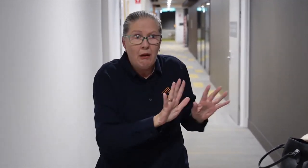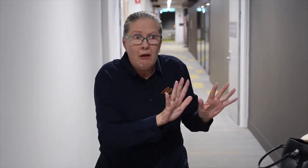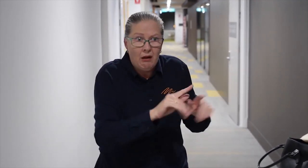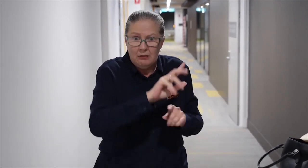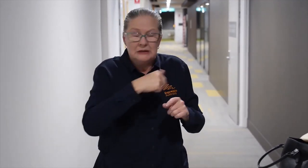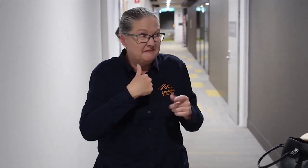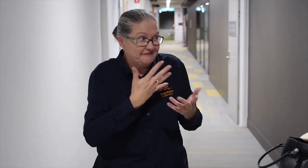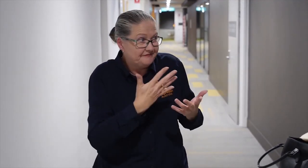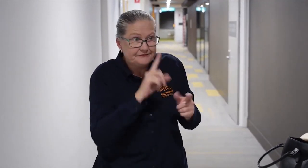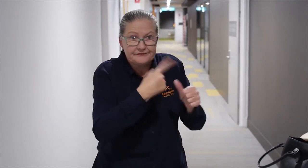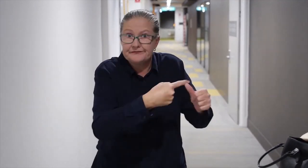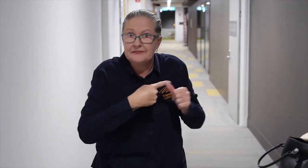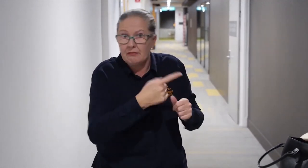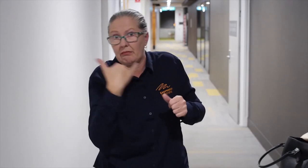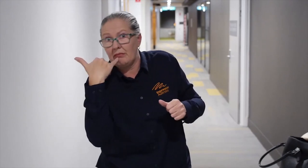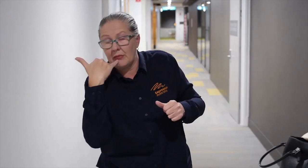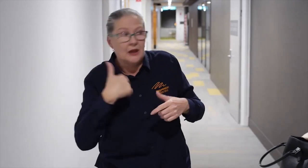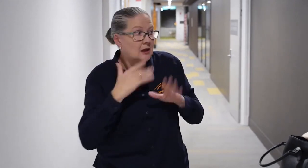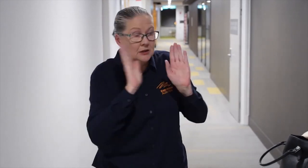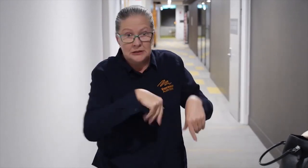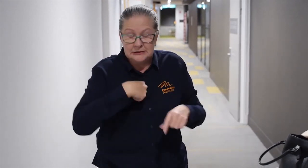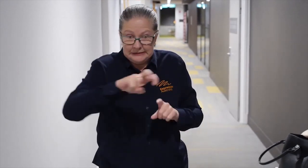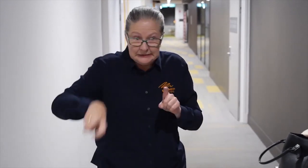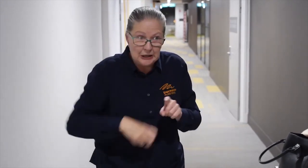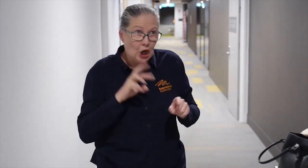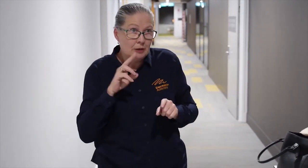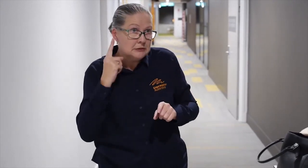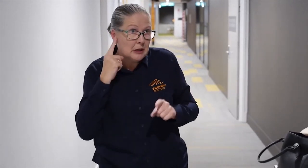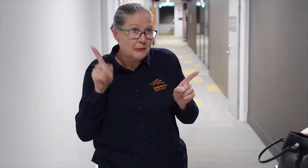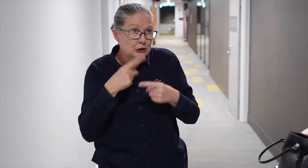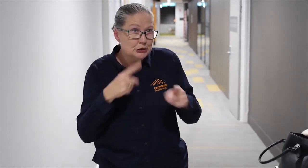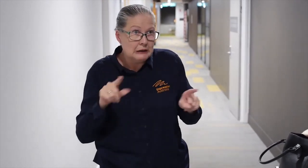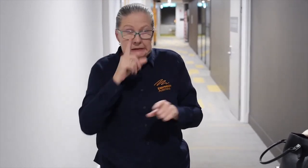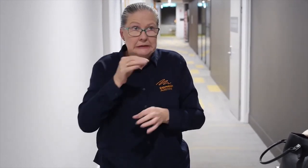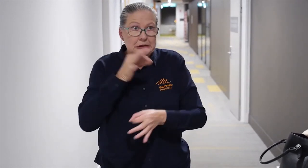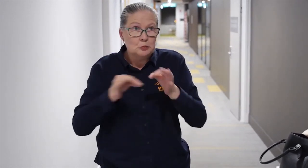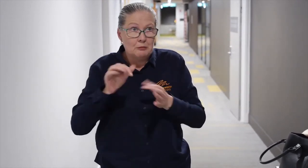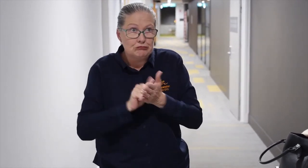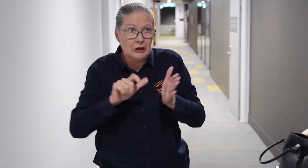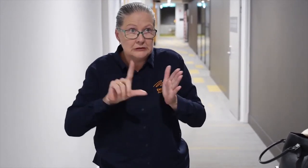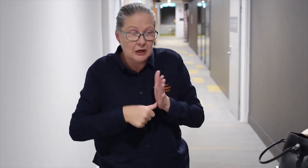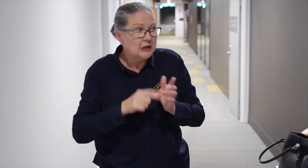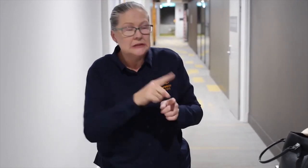They were not able to answer, as they were busy on the phone, so I crawled back and I hoped I would hear my cue to make the transition.